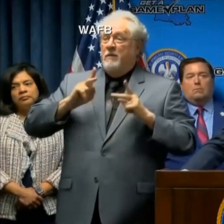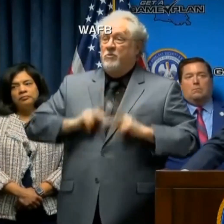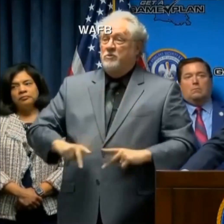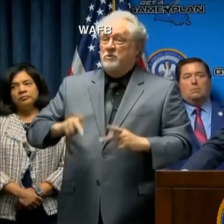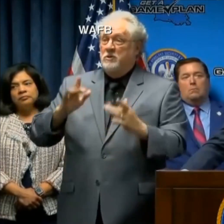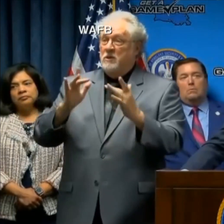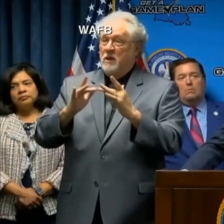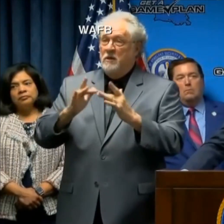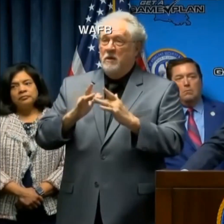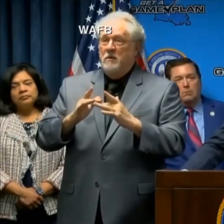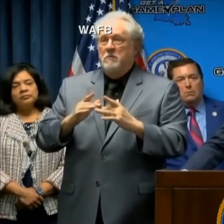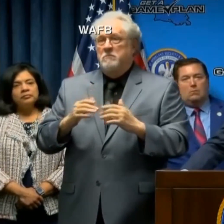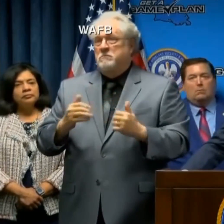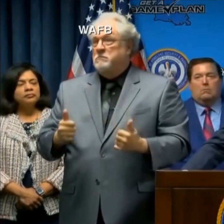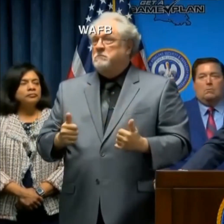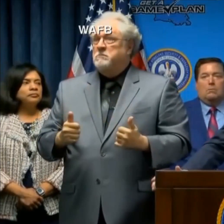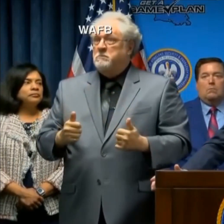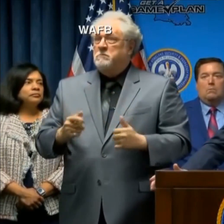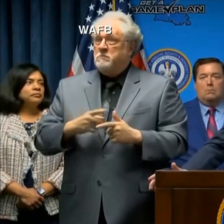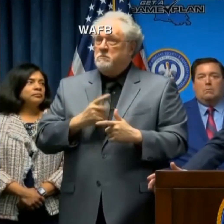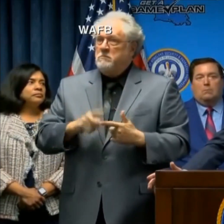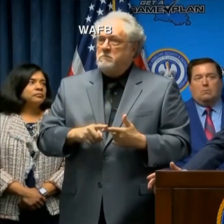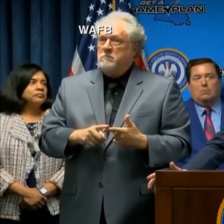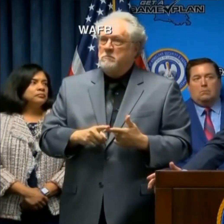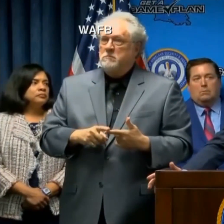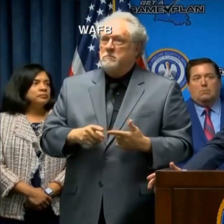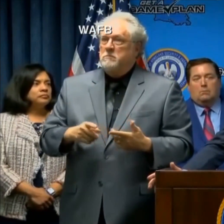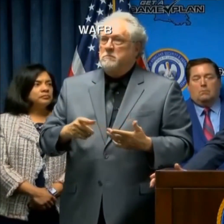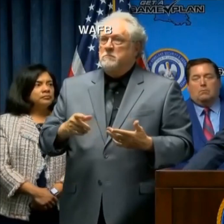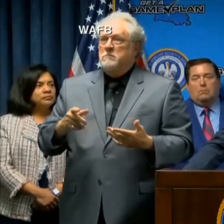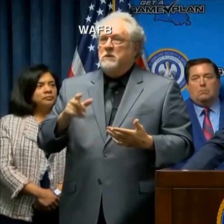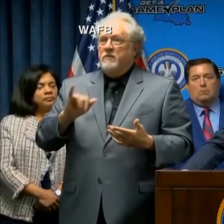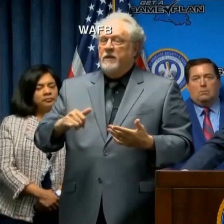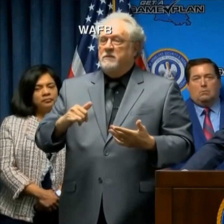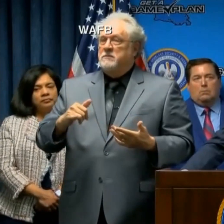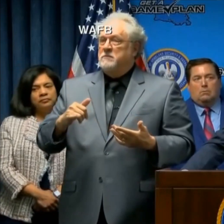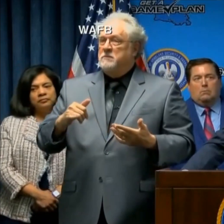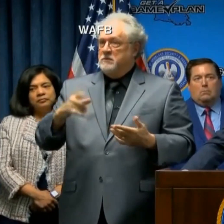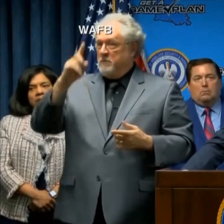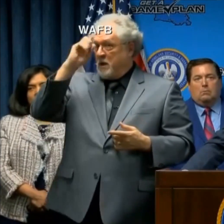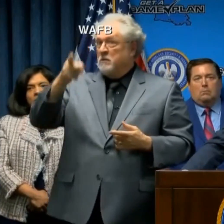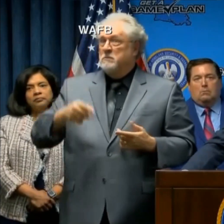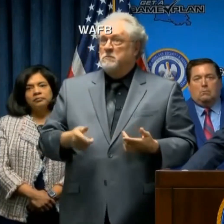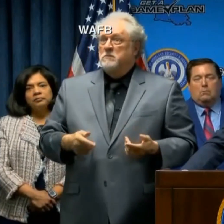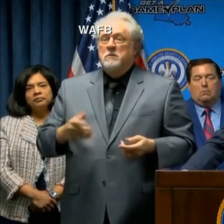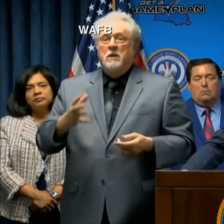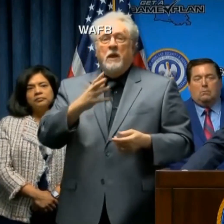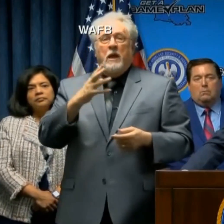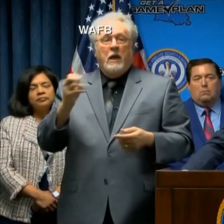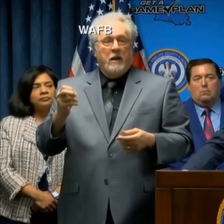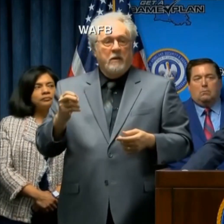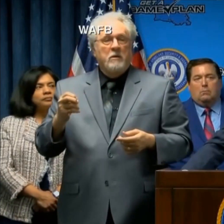contact then I think that that is something that is smart and we are